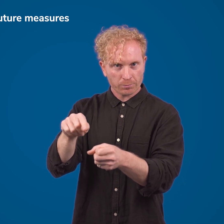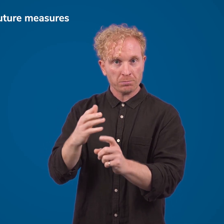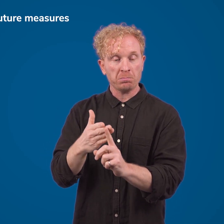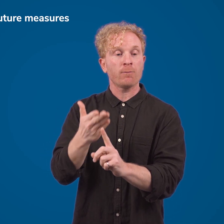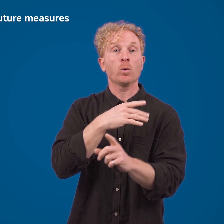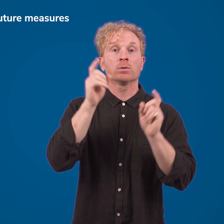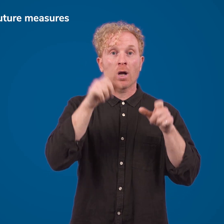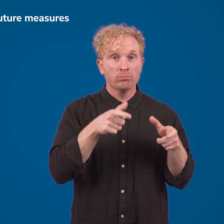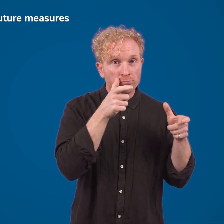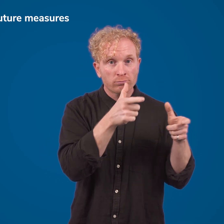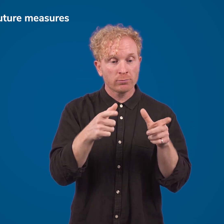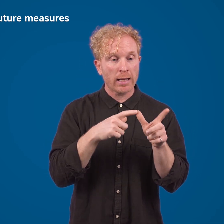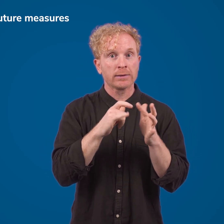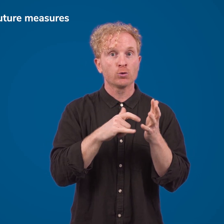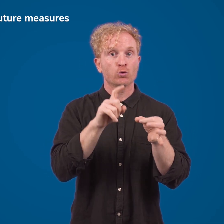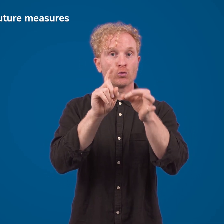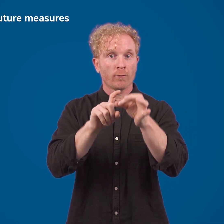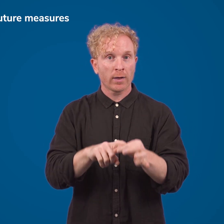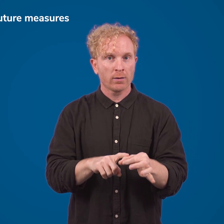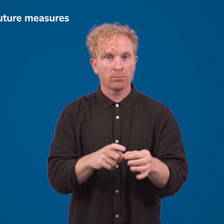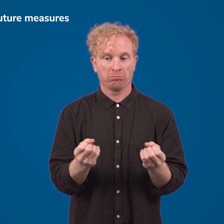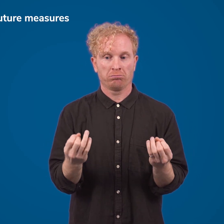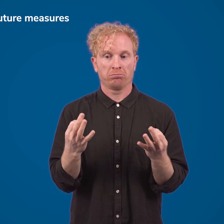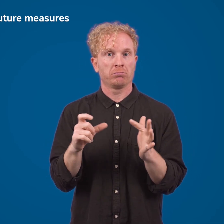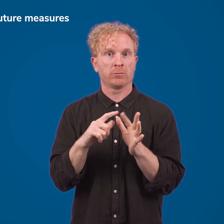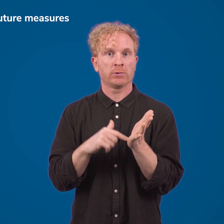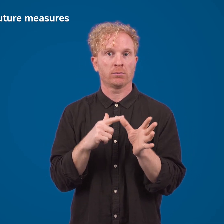Prior to conducting the ADS Survey there were no existing data